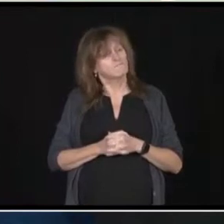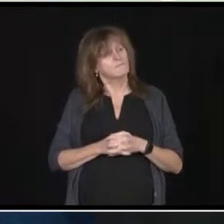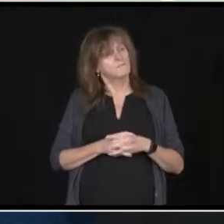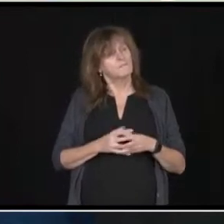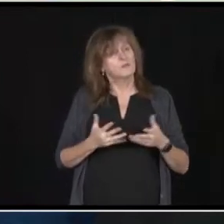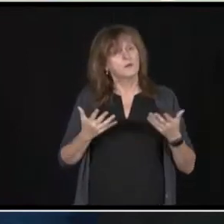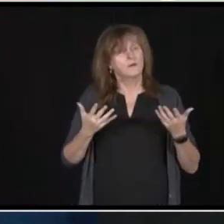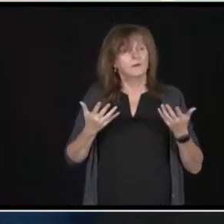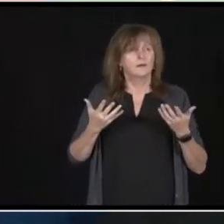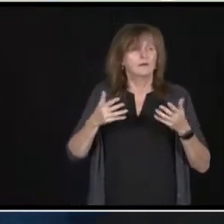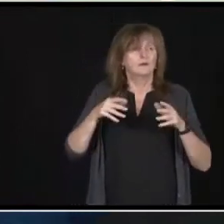chivalry